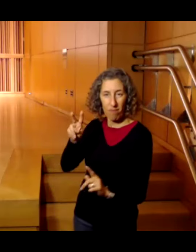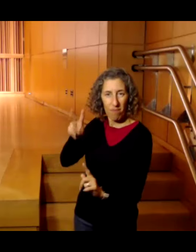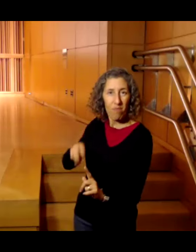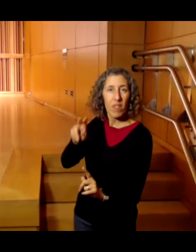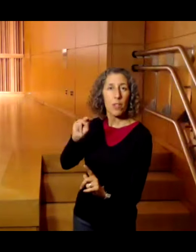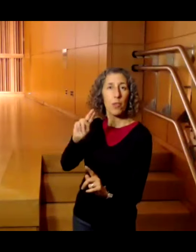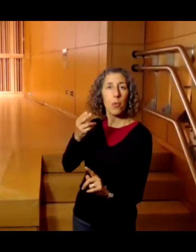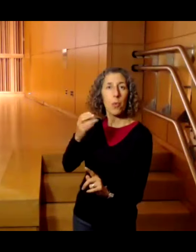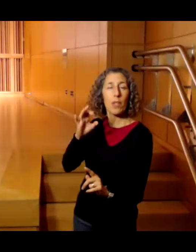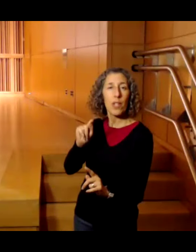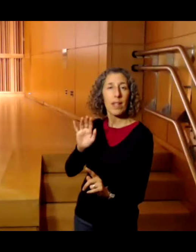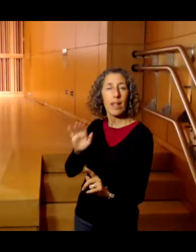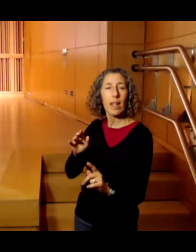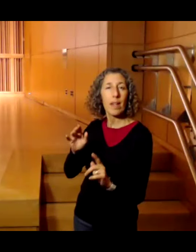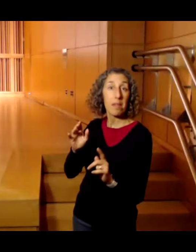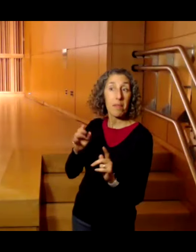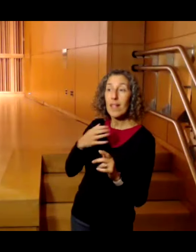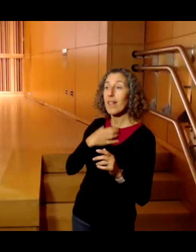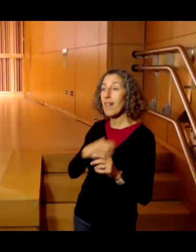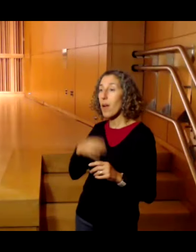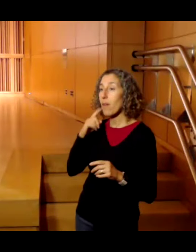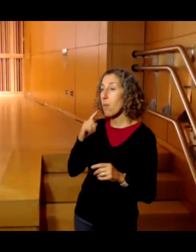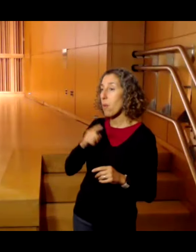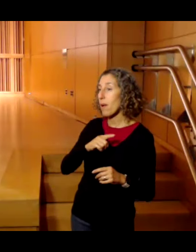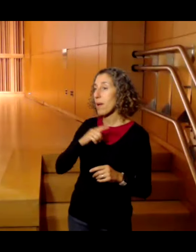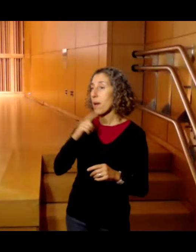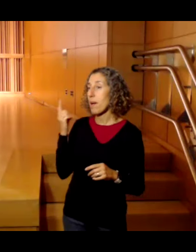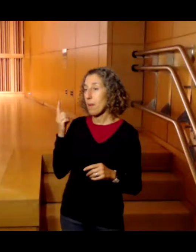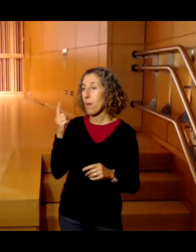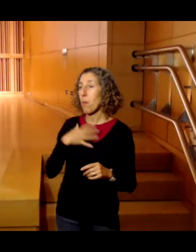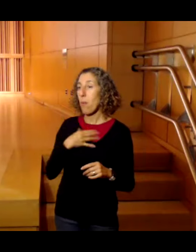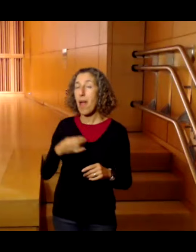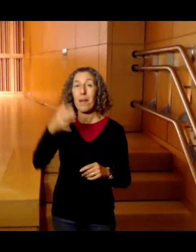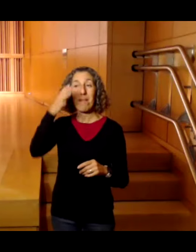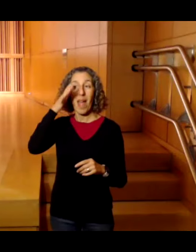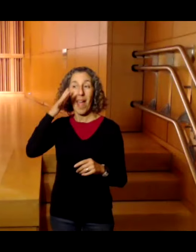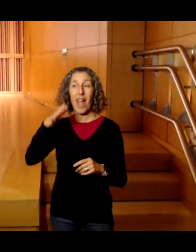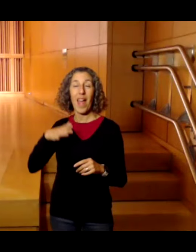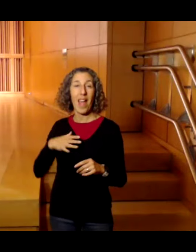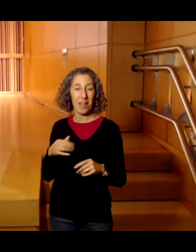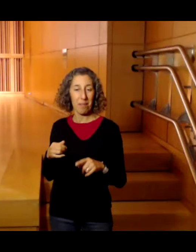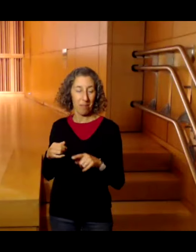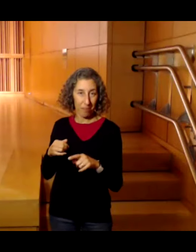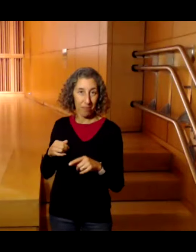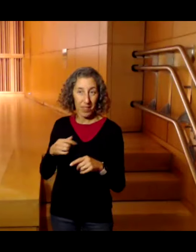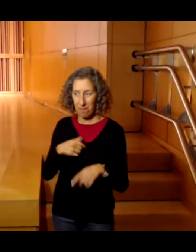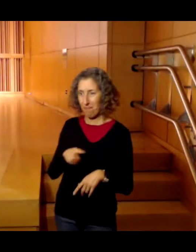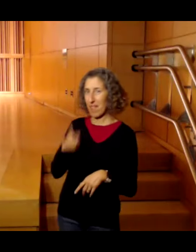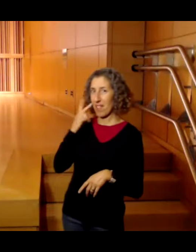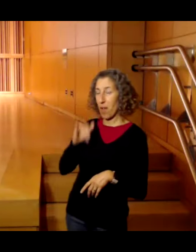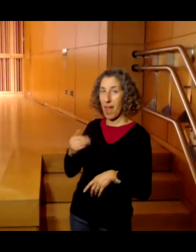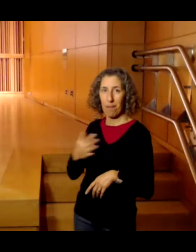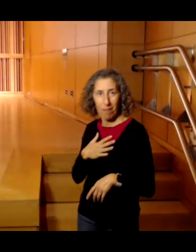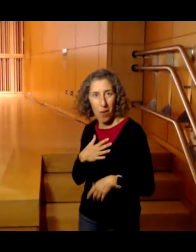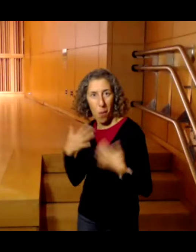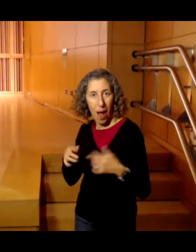Robert takes the mic. And before offering a response, he asks me first.